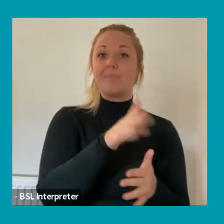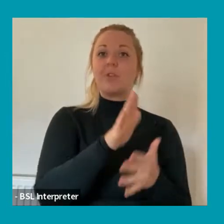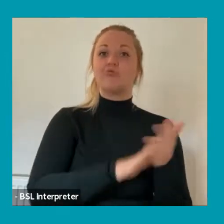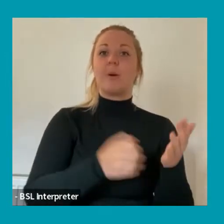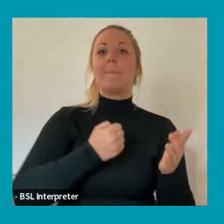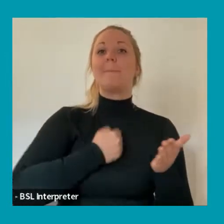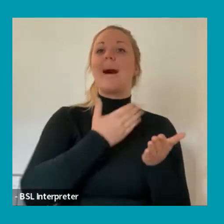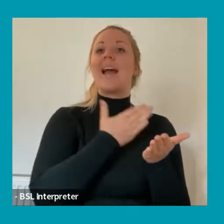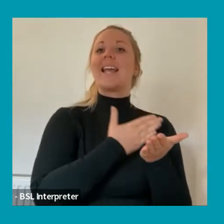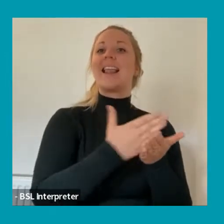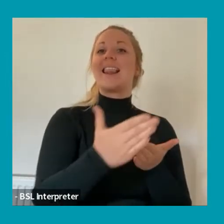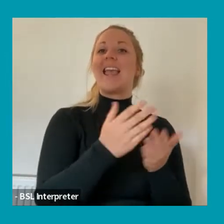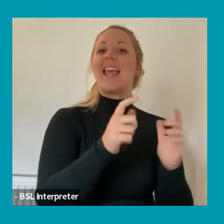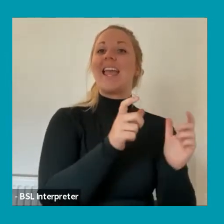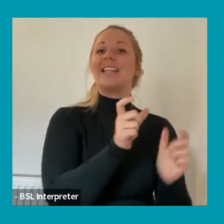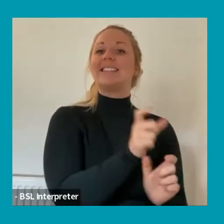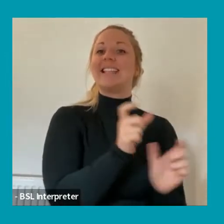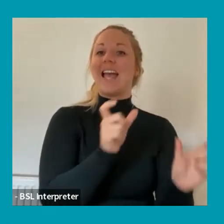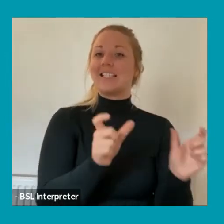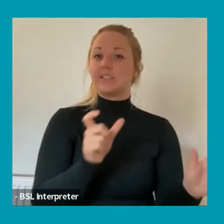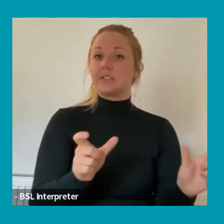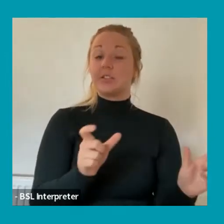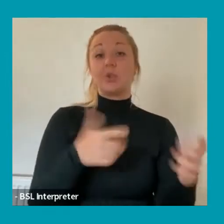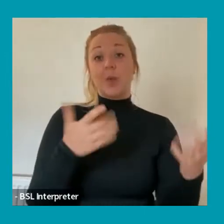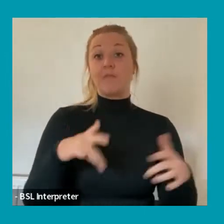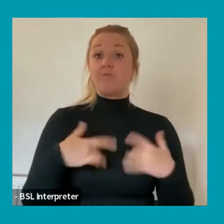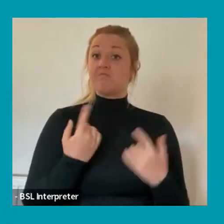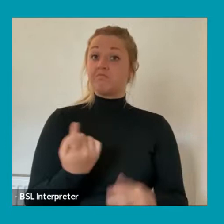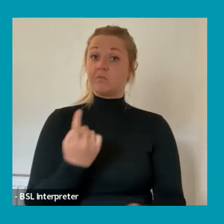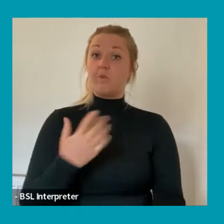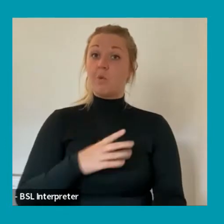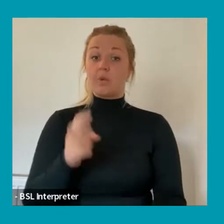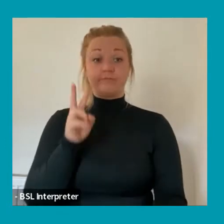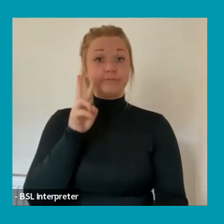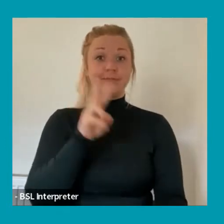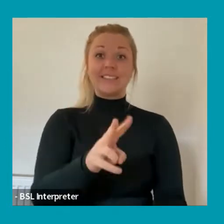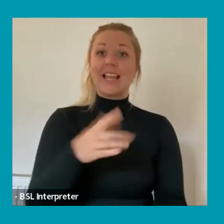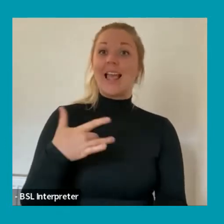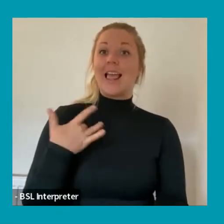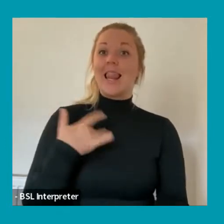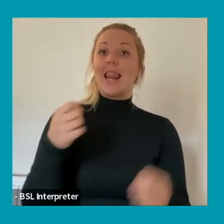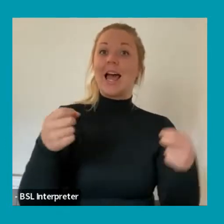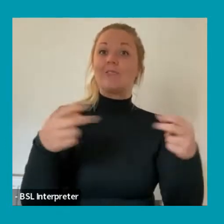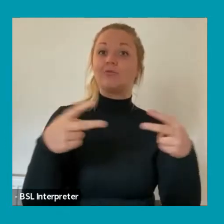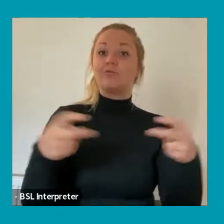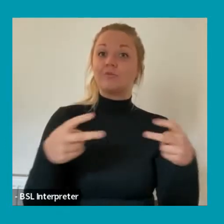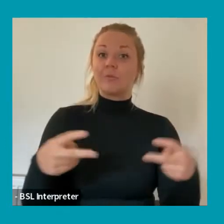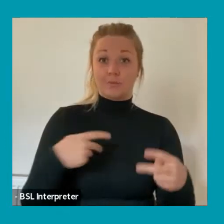If you want to switch on the live transcript, you will be able to have the live captions and also we have